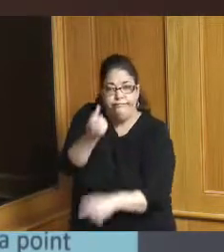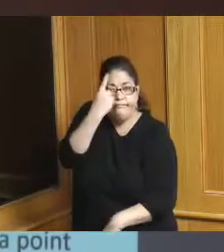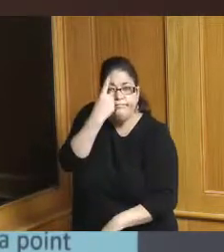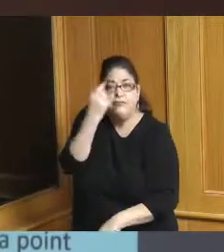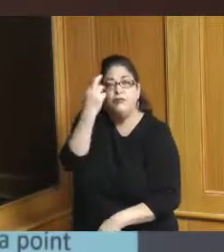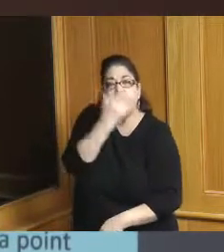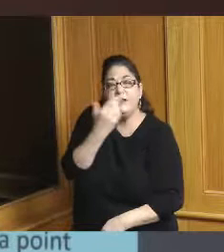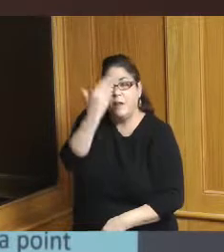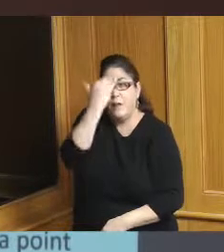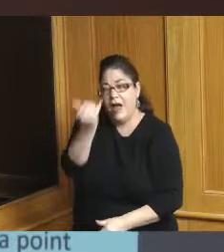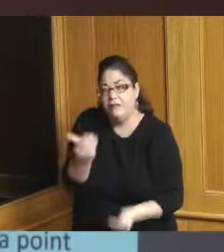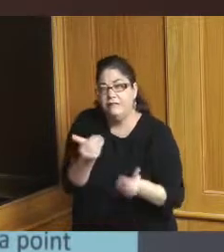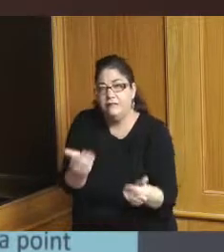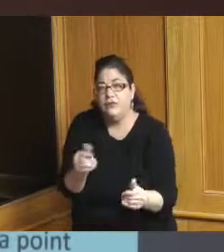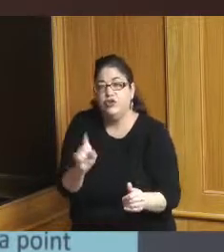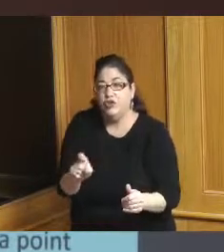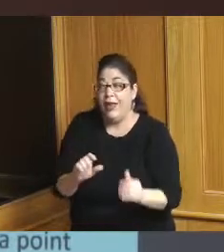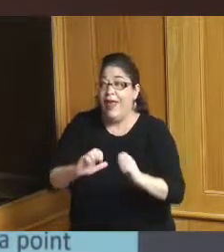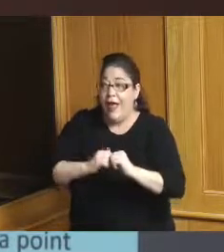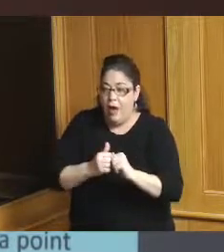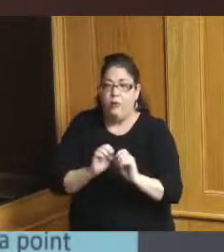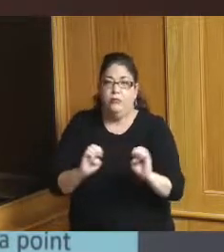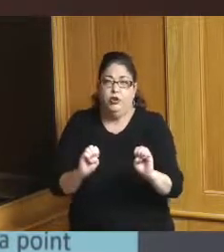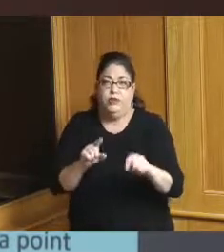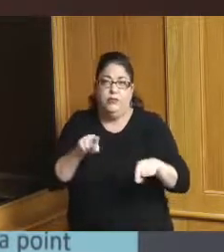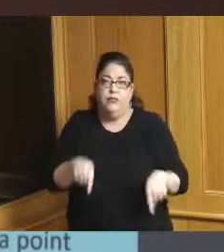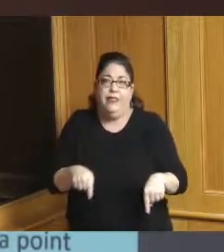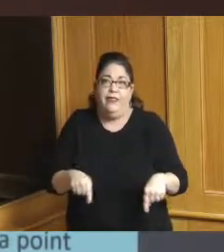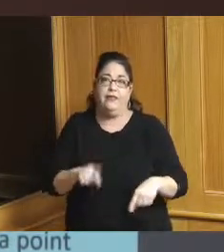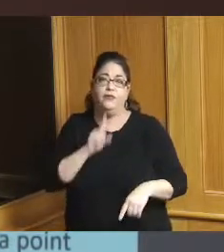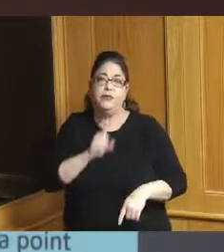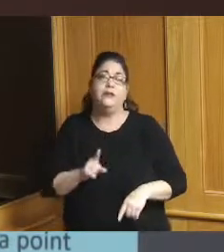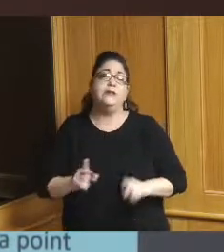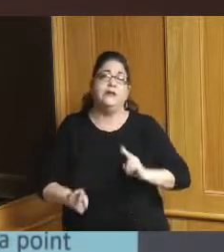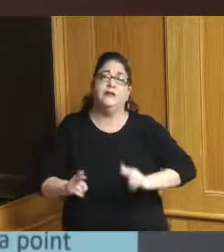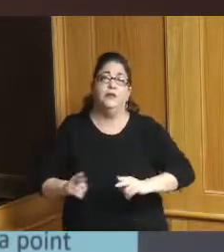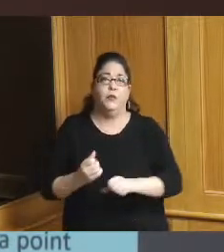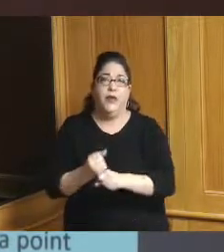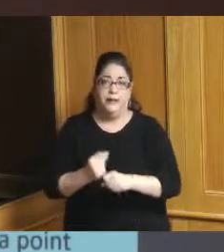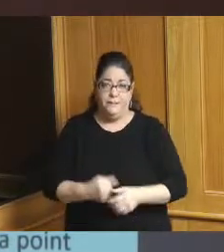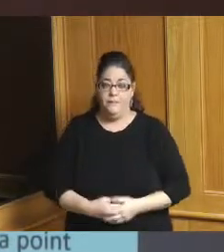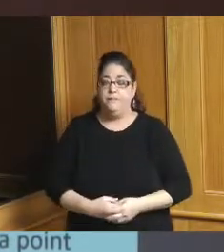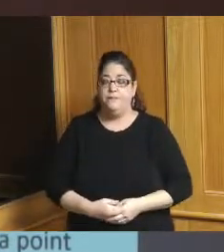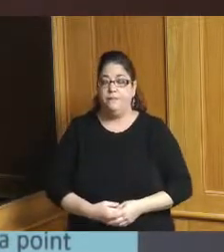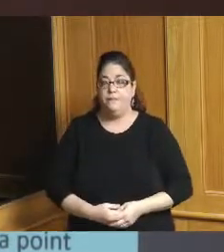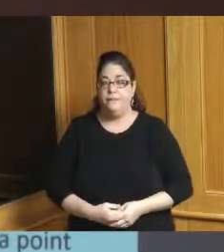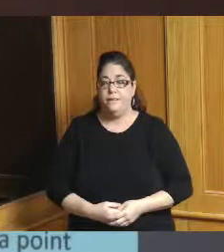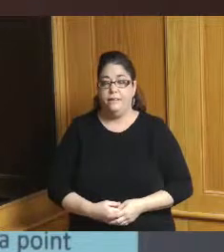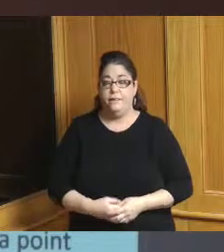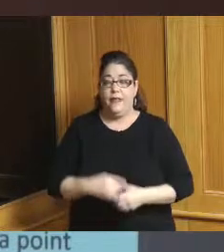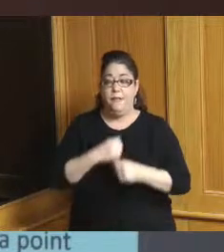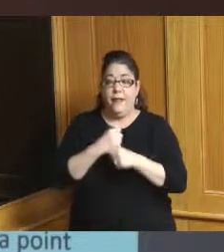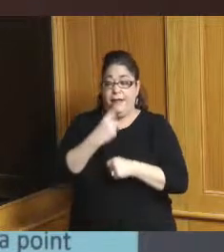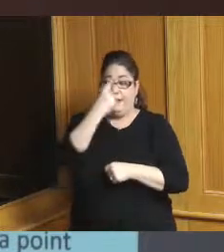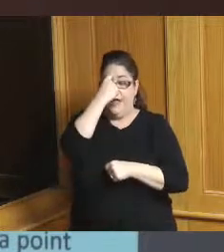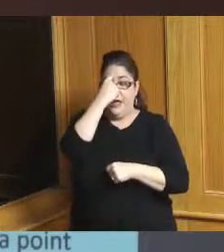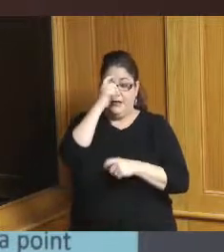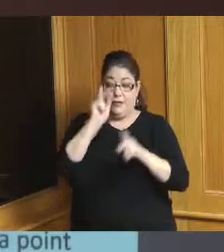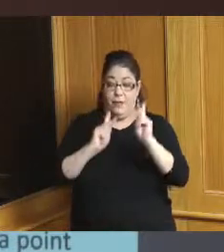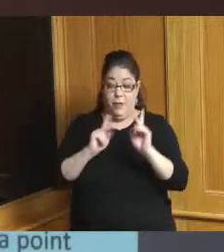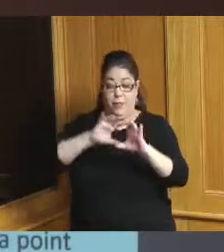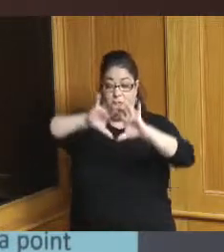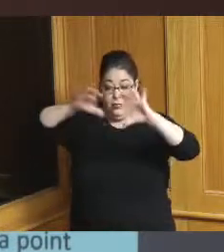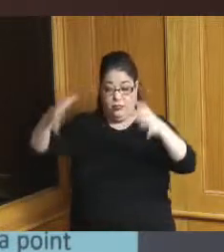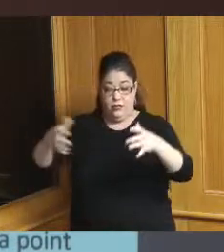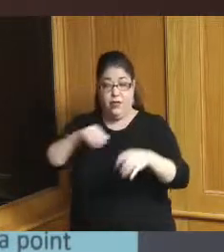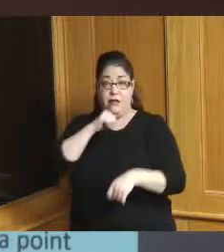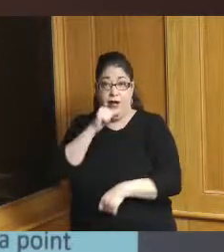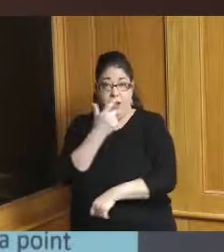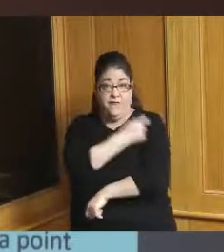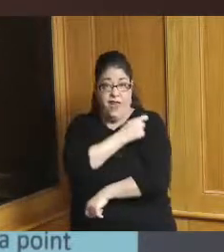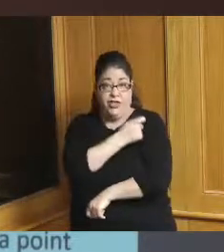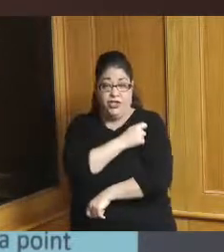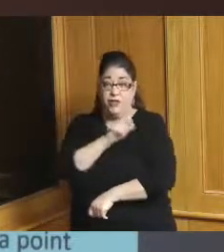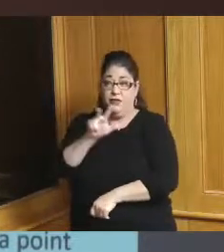and I mean how urgent this is and you know it makes sense that unvaccinated 30 32 of their